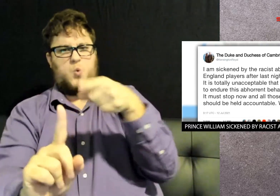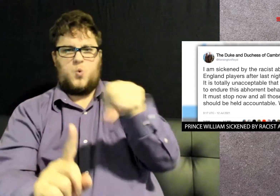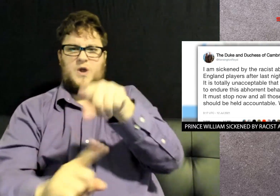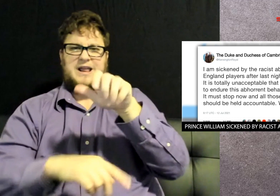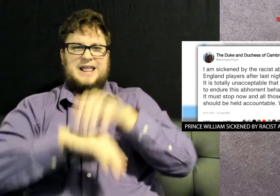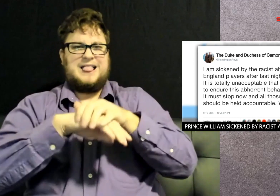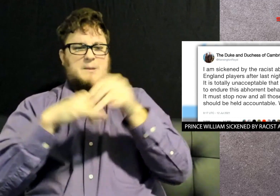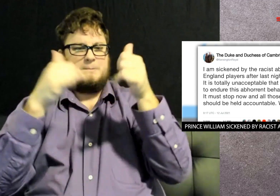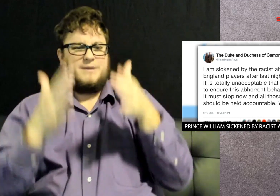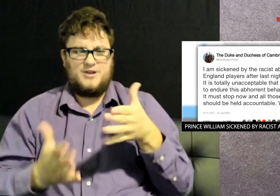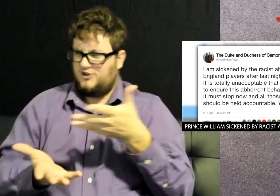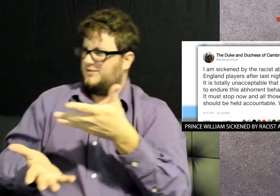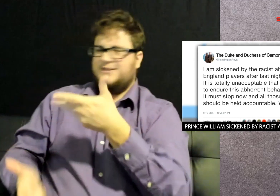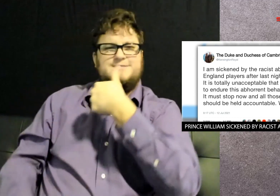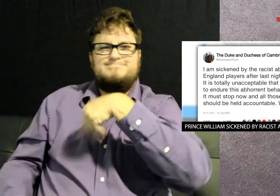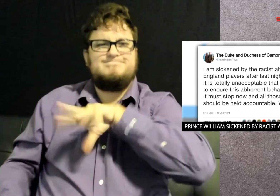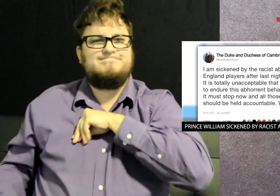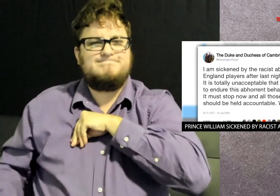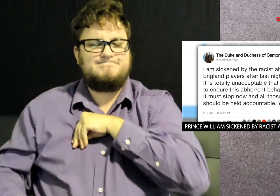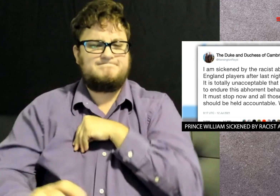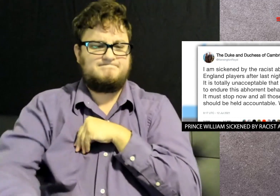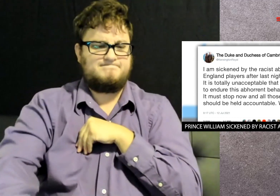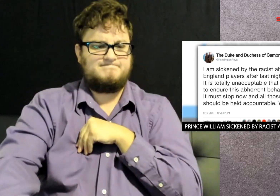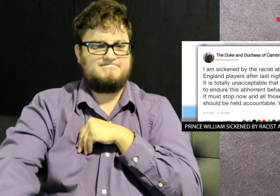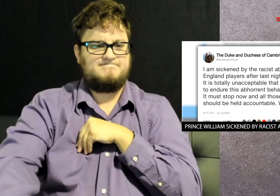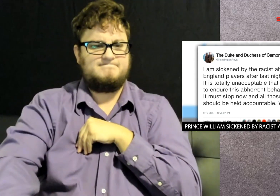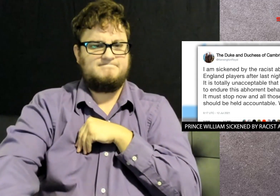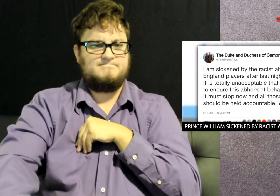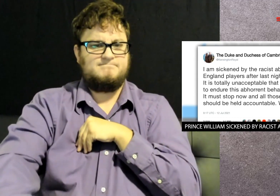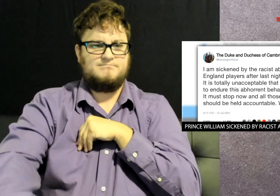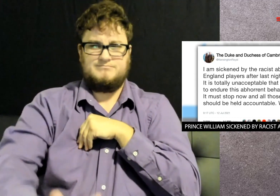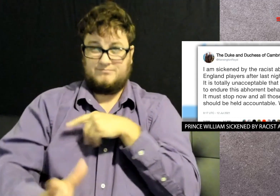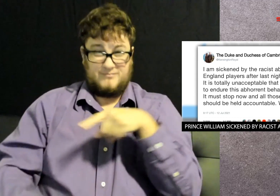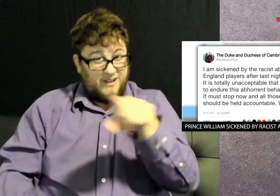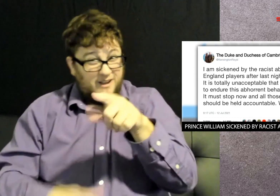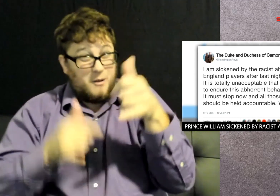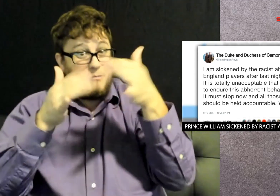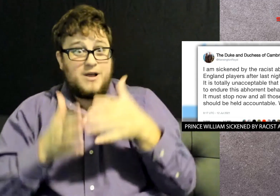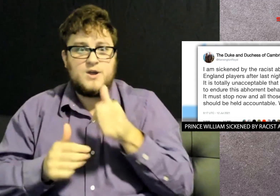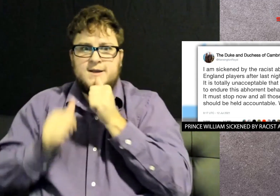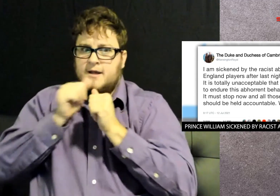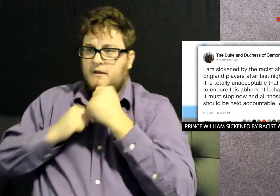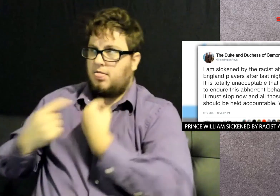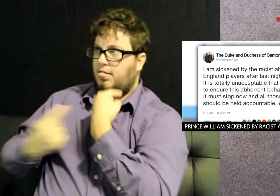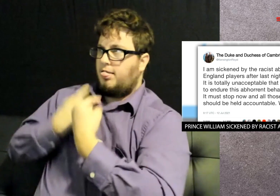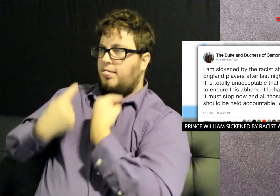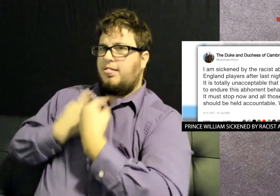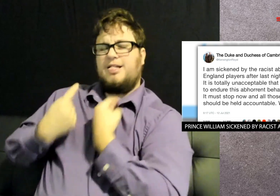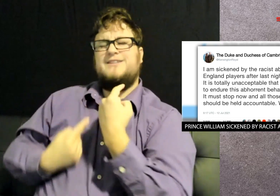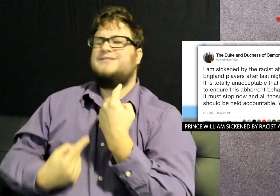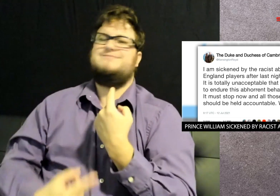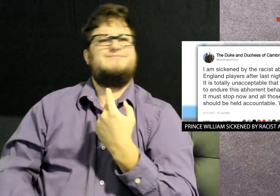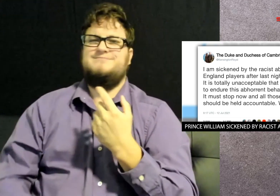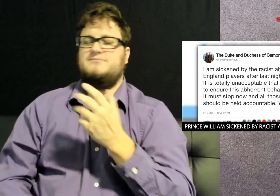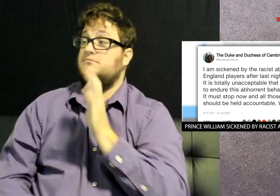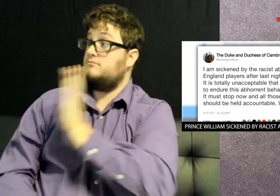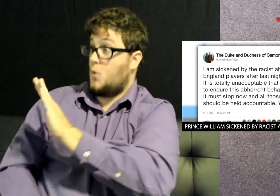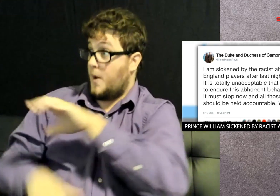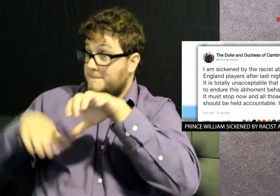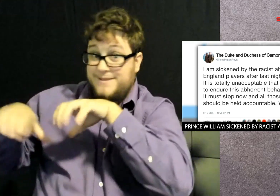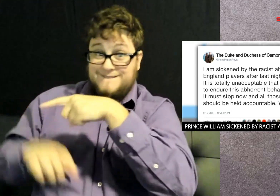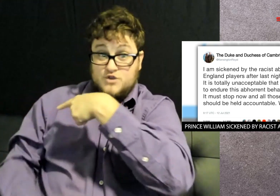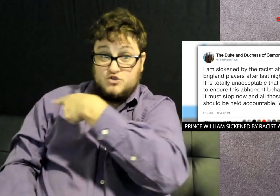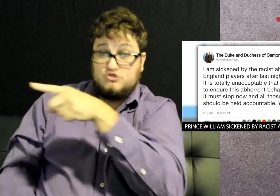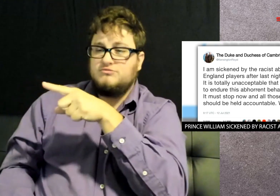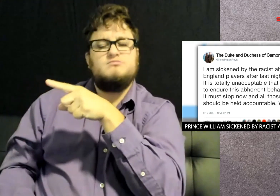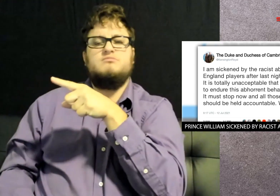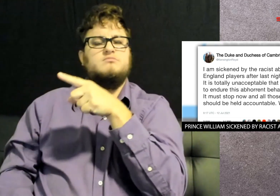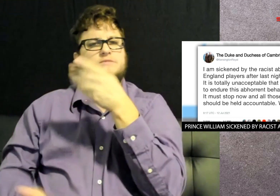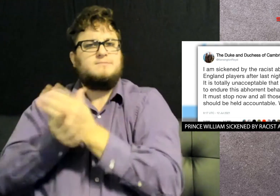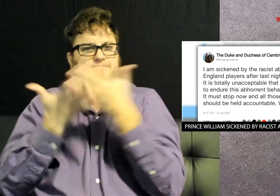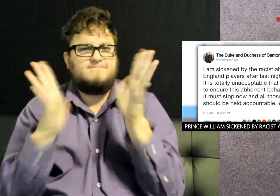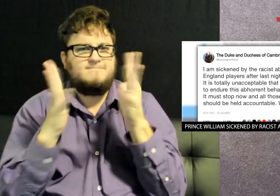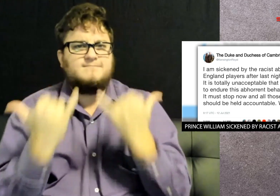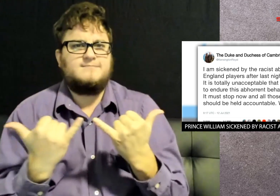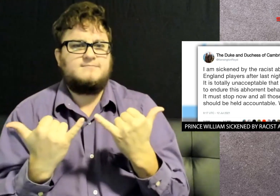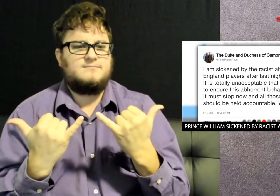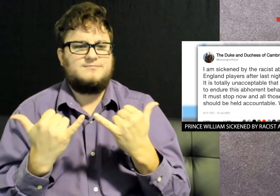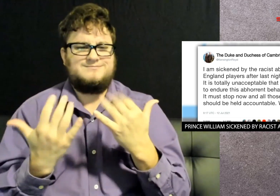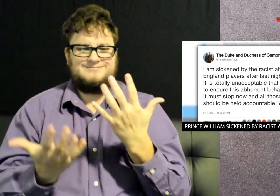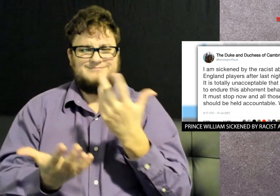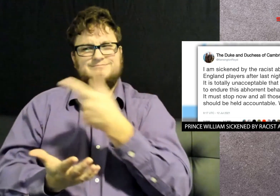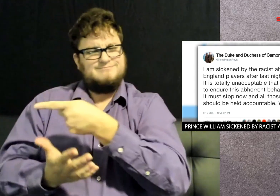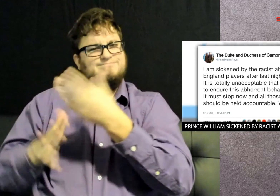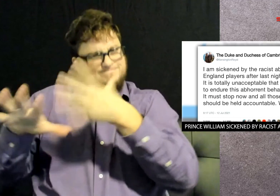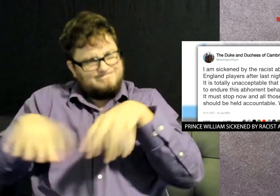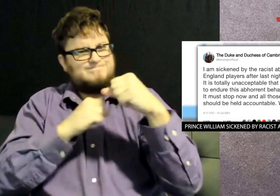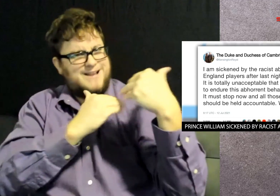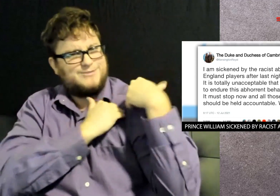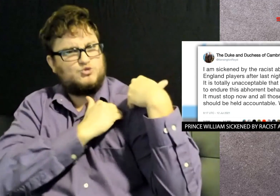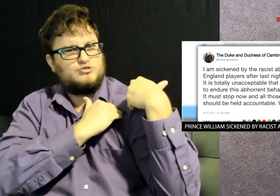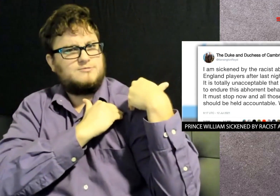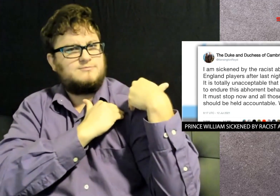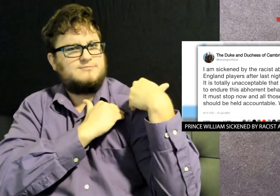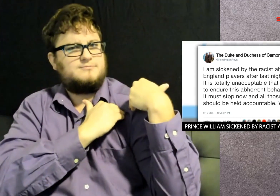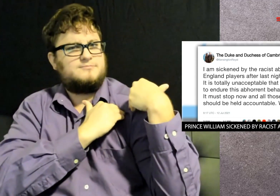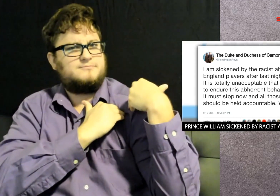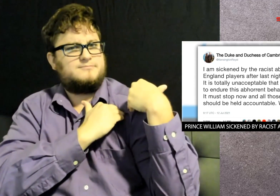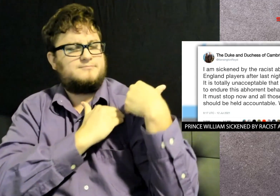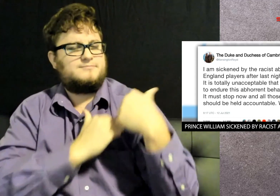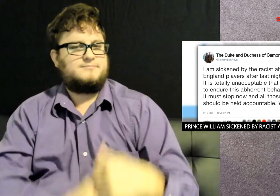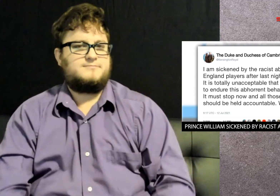match it is totally unacceptable that players have to endure this abhorrent behavior